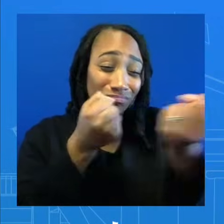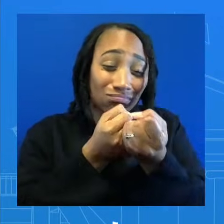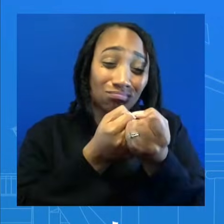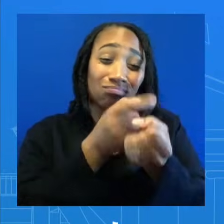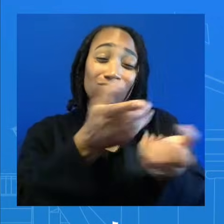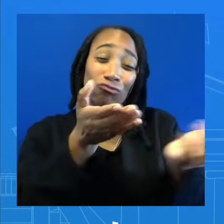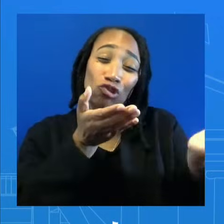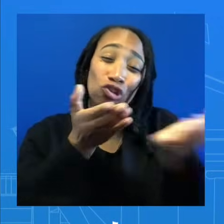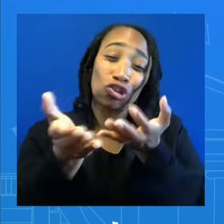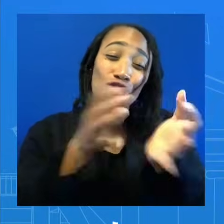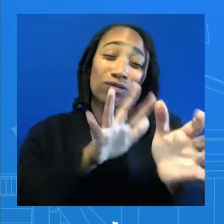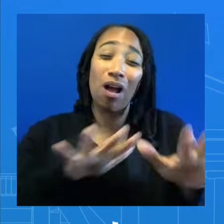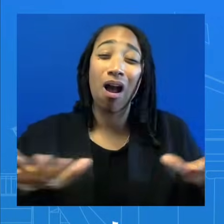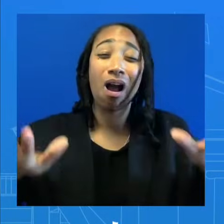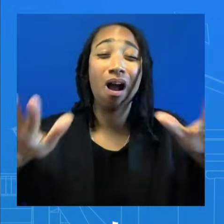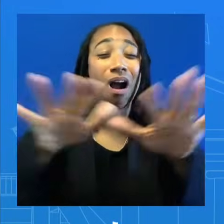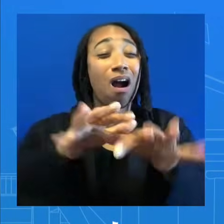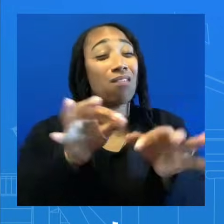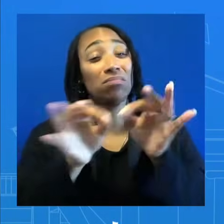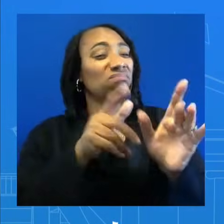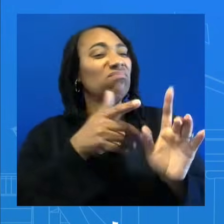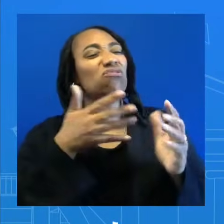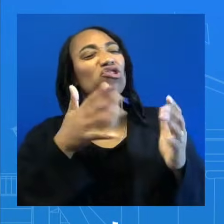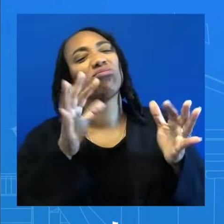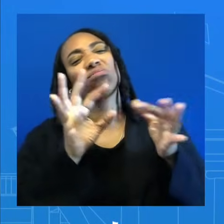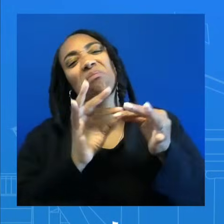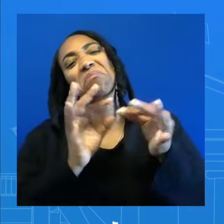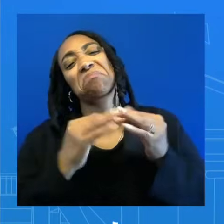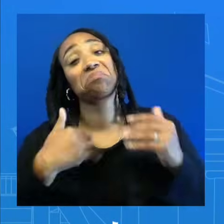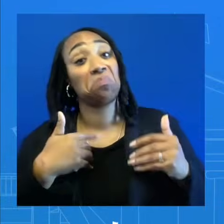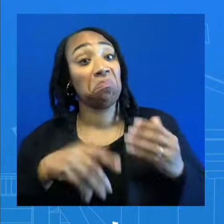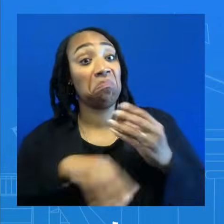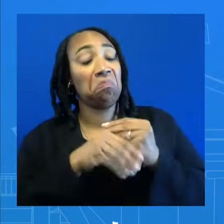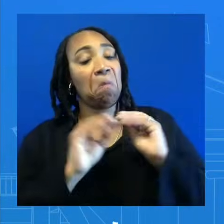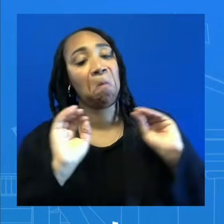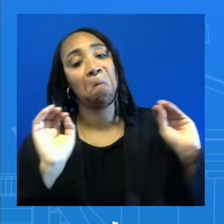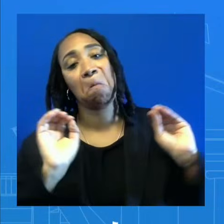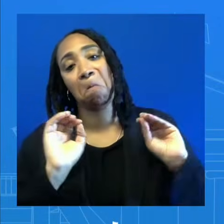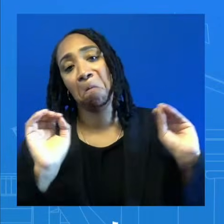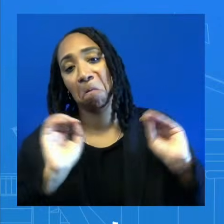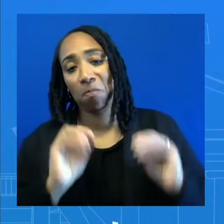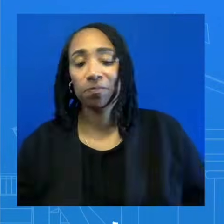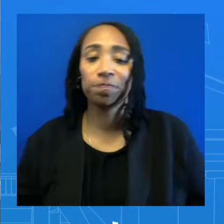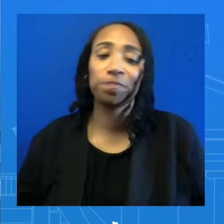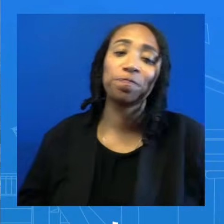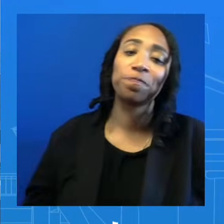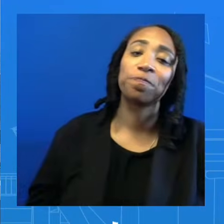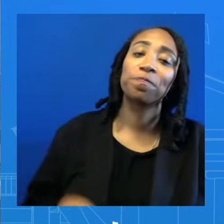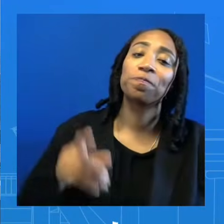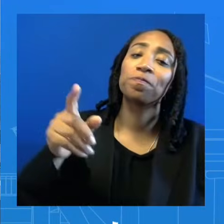Go ahead, Kelly O. The Press: Can you -- given the breadth of the pardons, can you describe a little bit about the president's process?